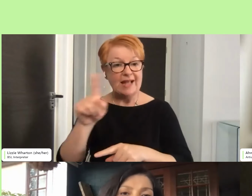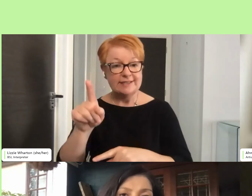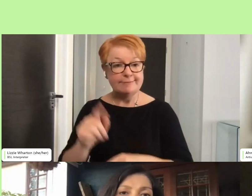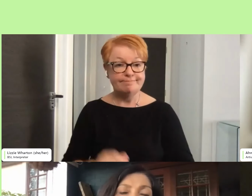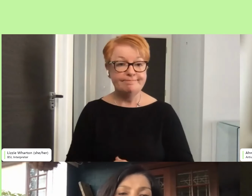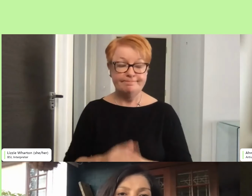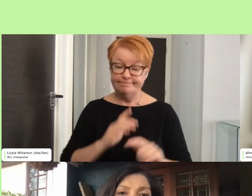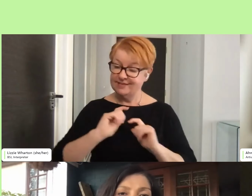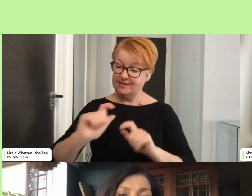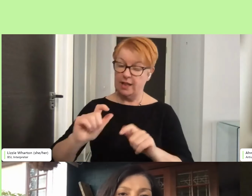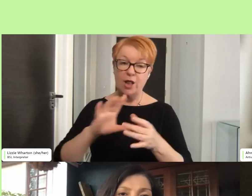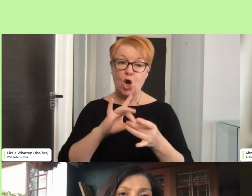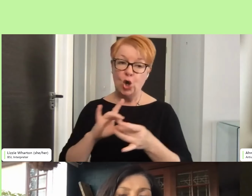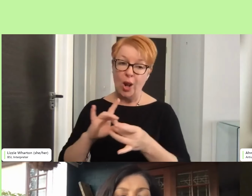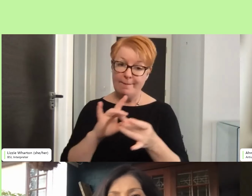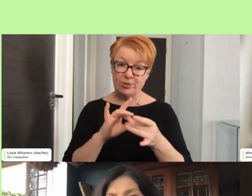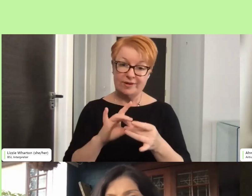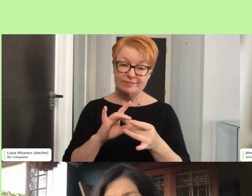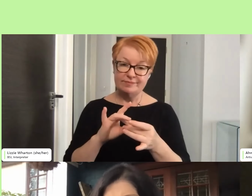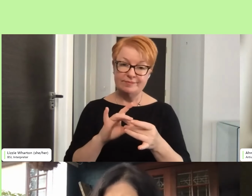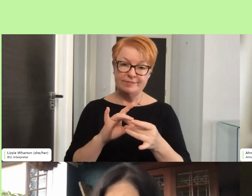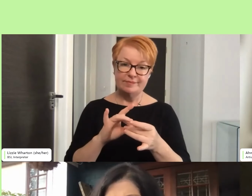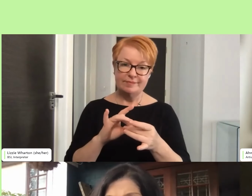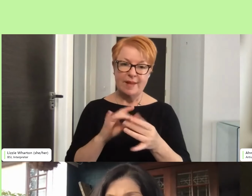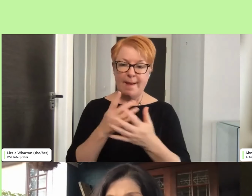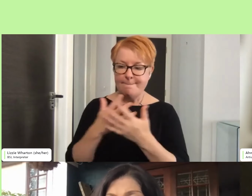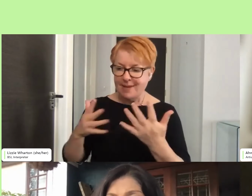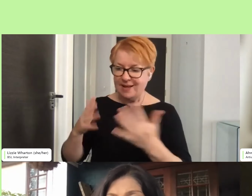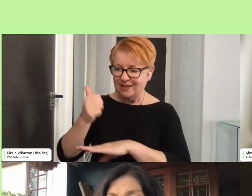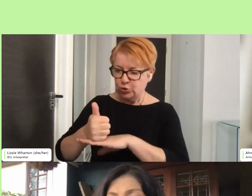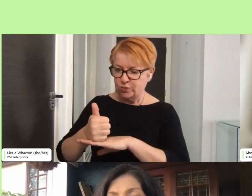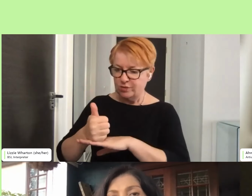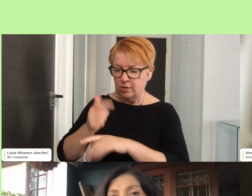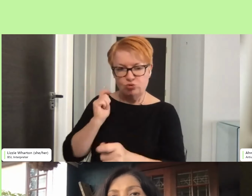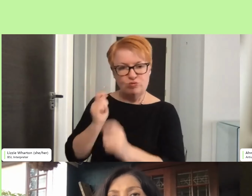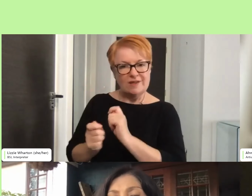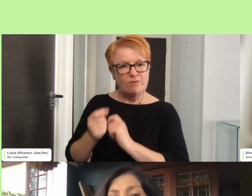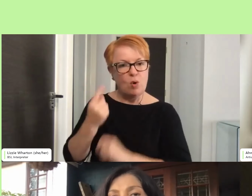You know, some institutions were able to transform themselves, even that very first moment.